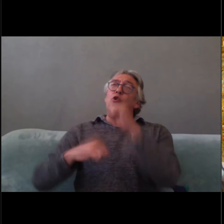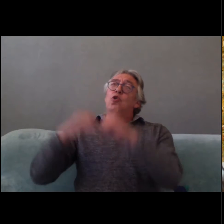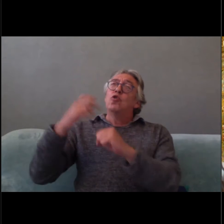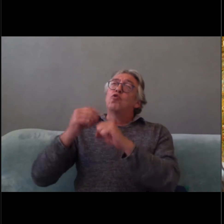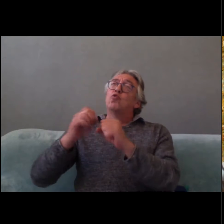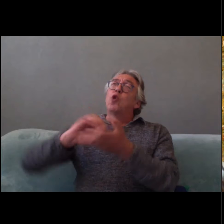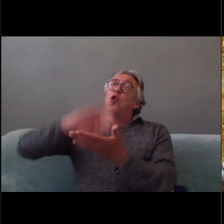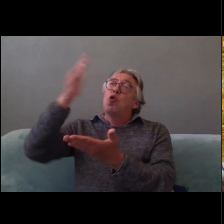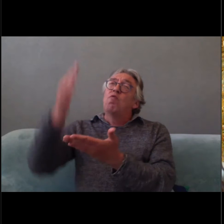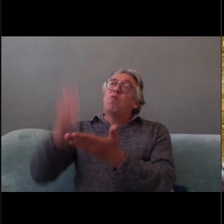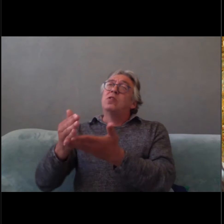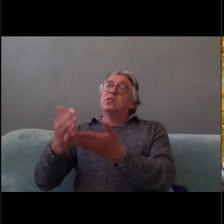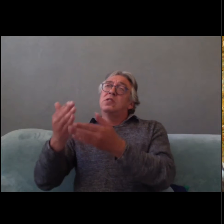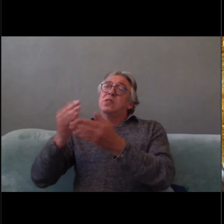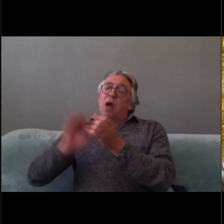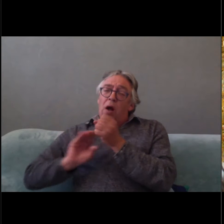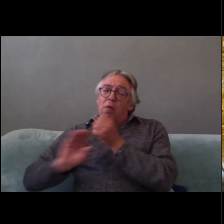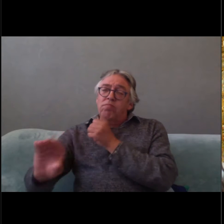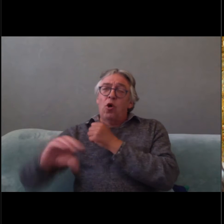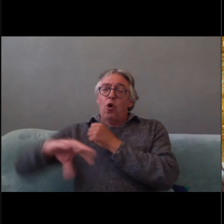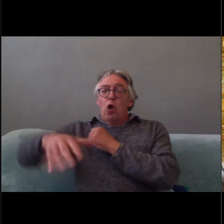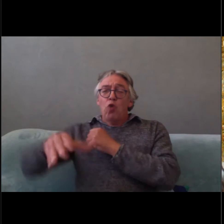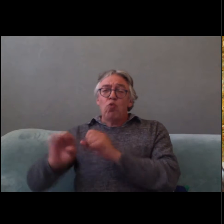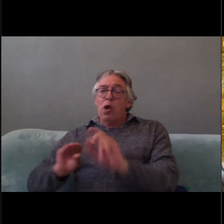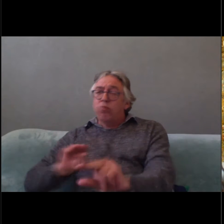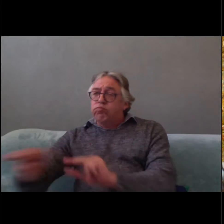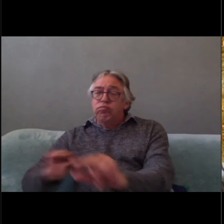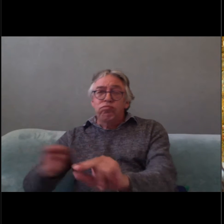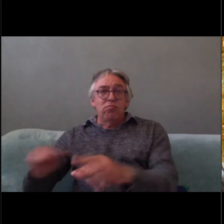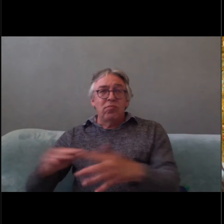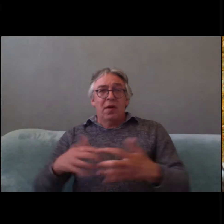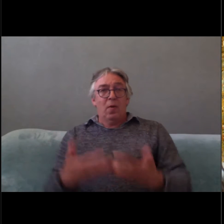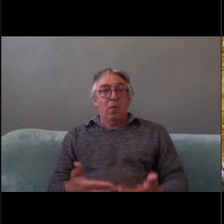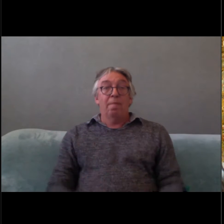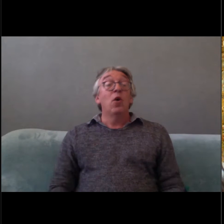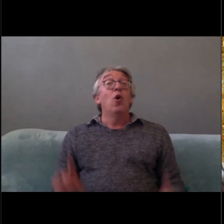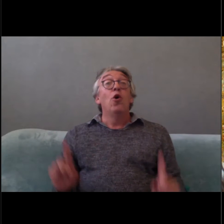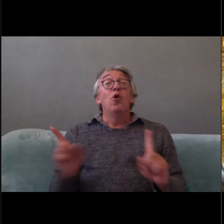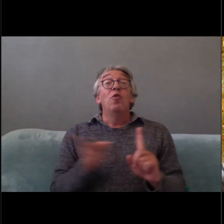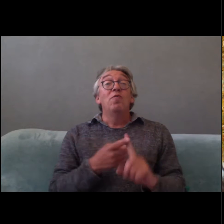So I'd like, first of all, invite to start to Yannis Vardakastanis,